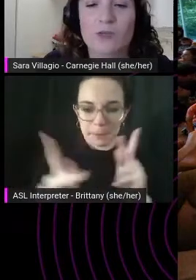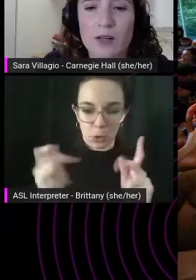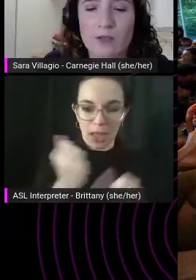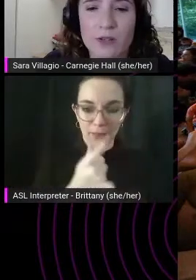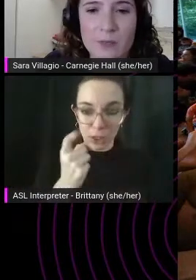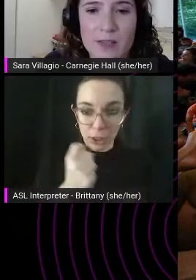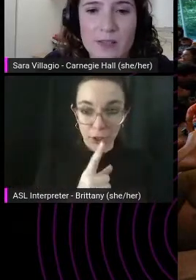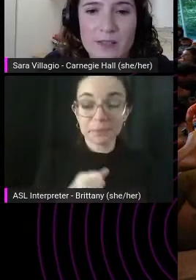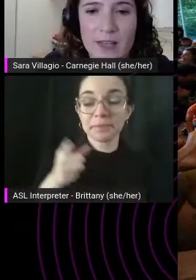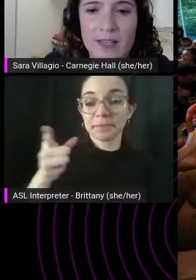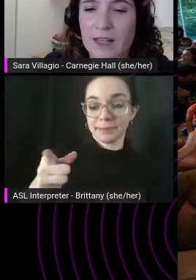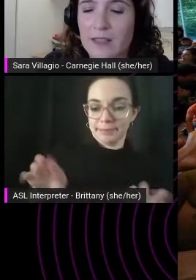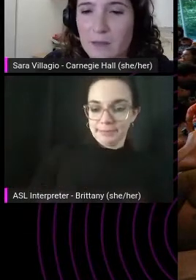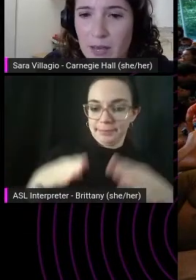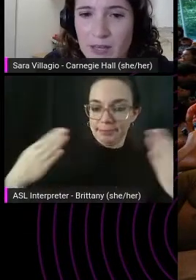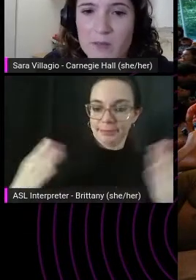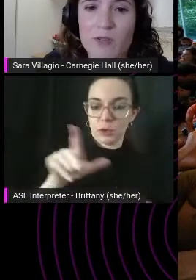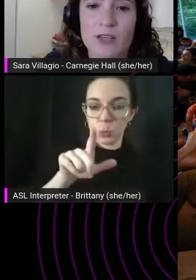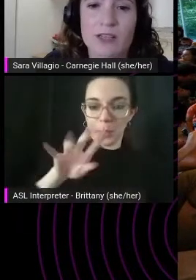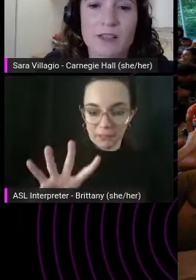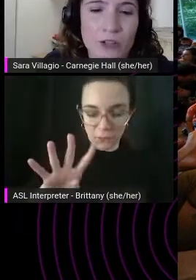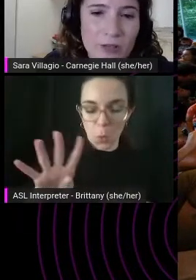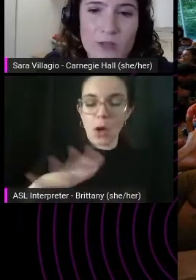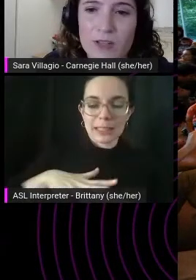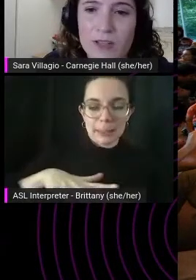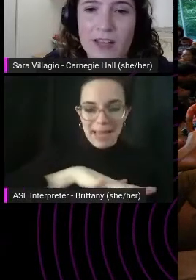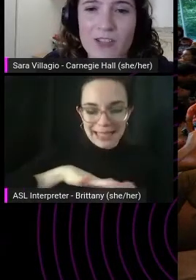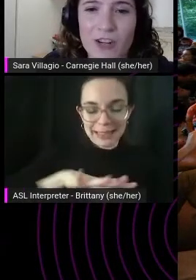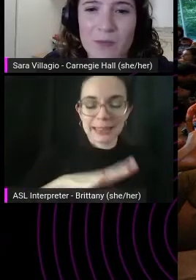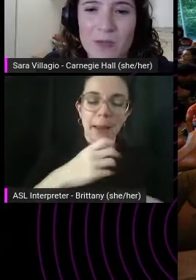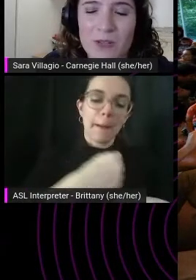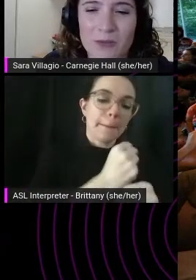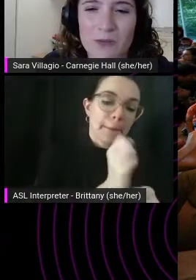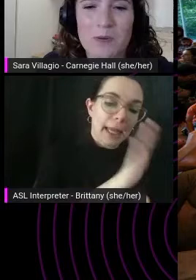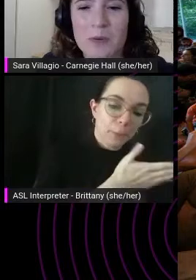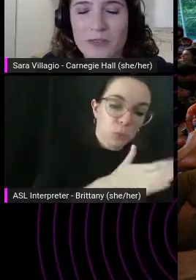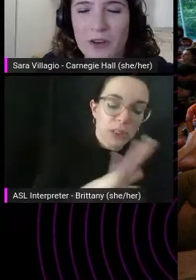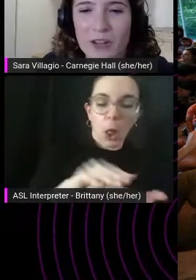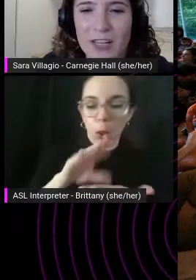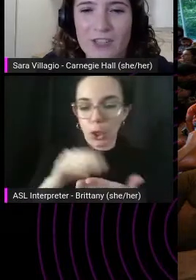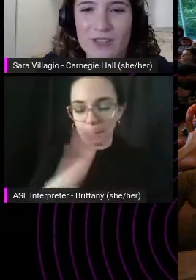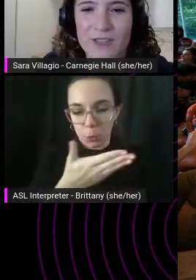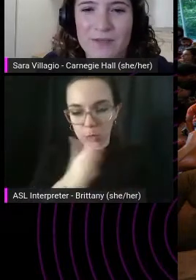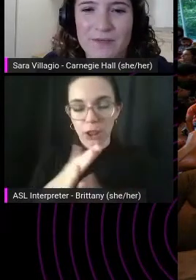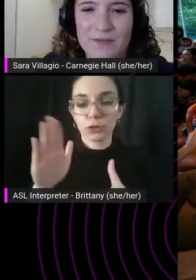Twenty four spaces dedicated to making music, learning music, and sharing music with people of all ages.